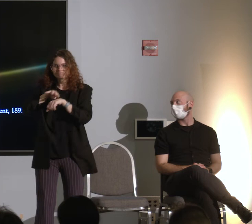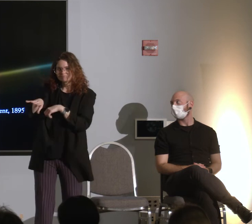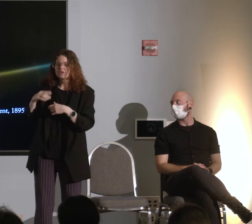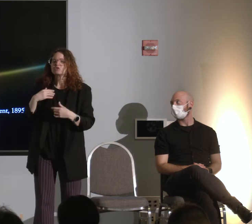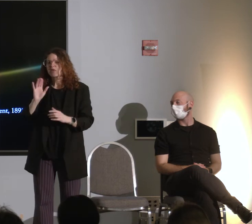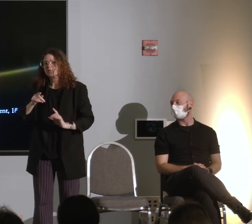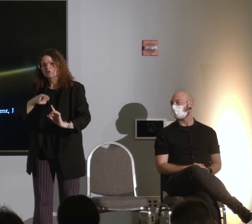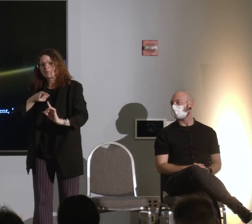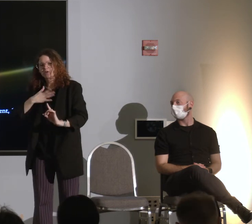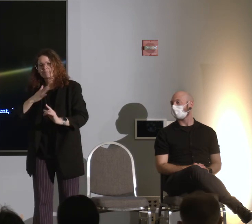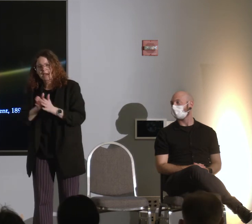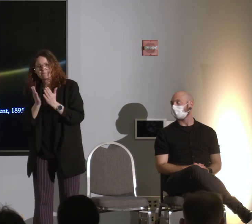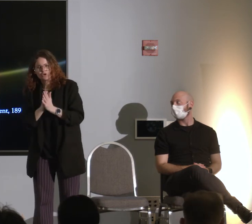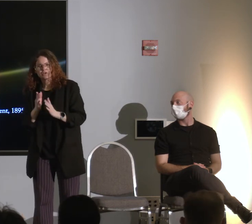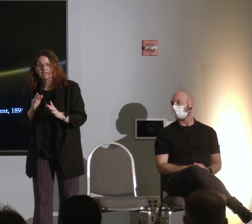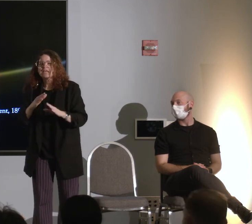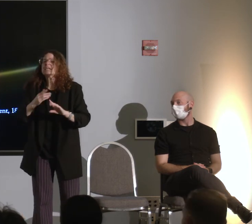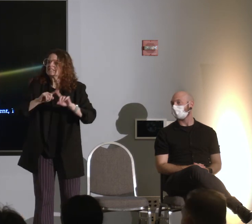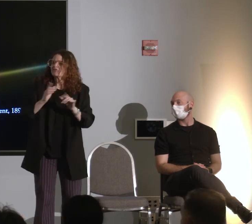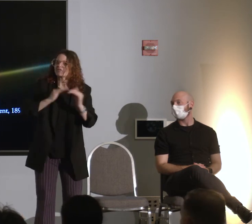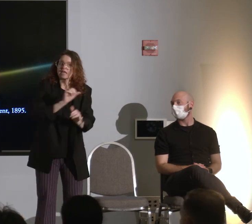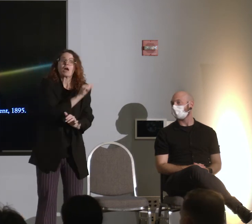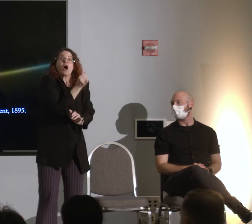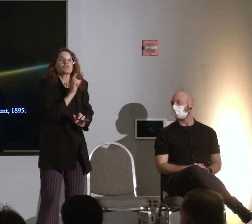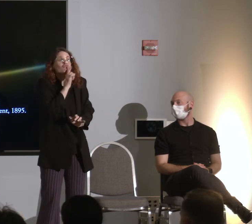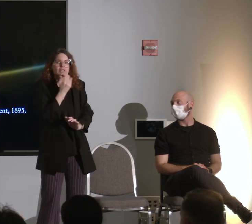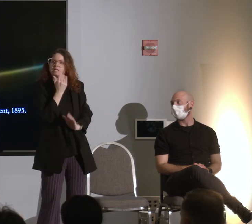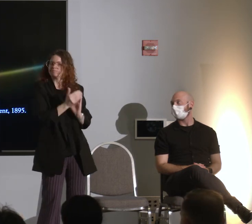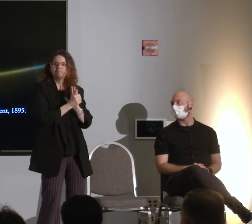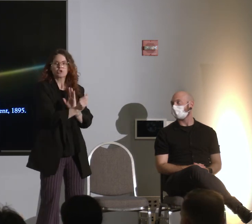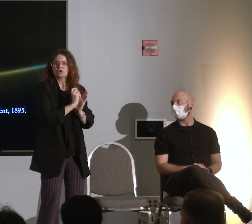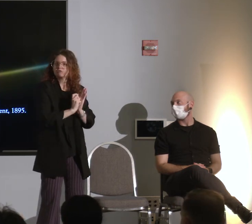which I think makes it a little bit different from some other very good biographies of Olmstead in particular.